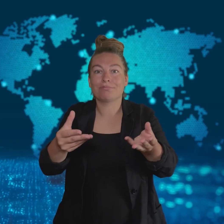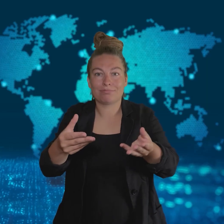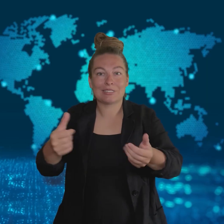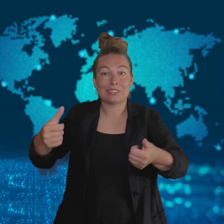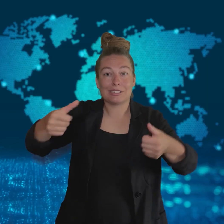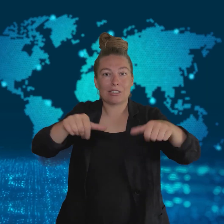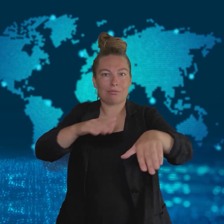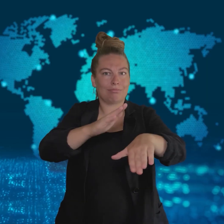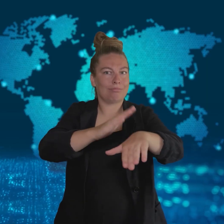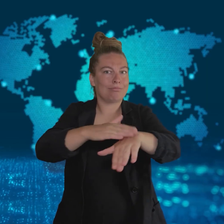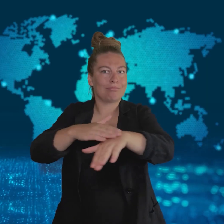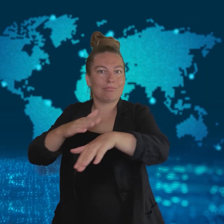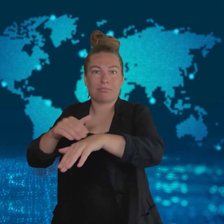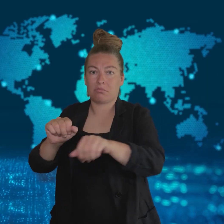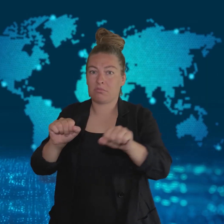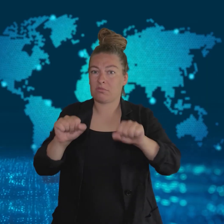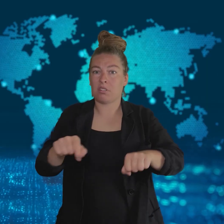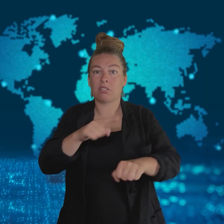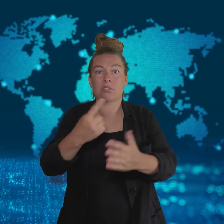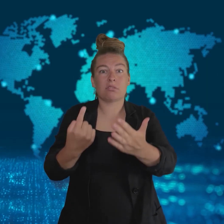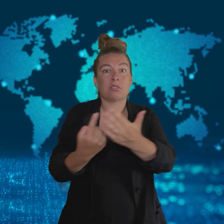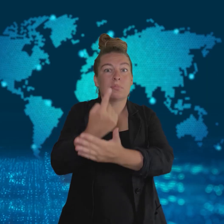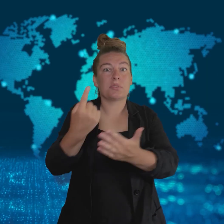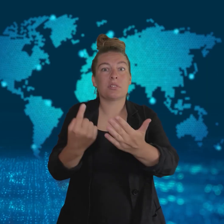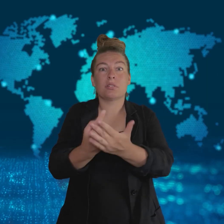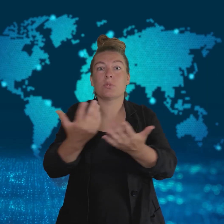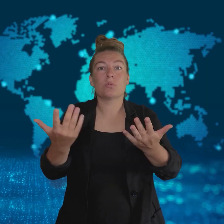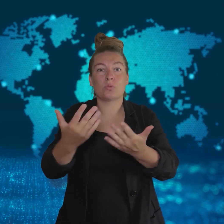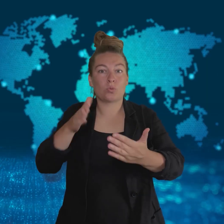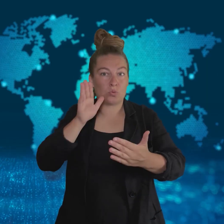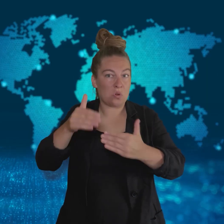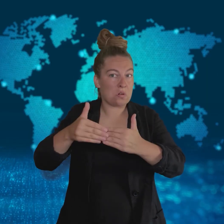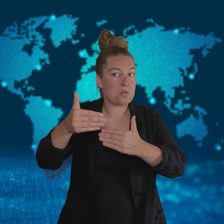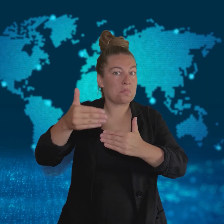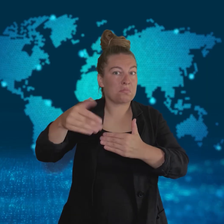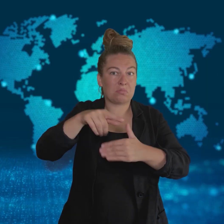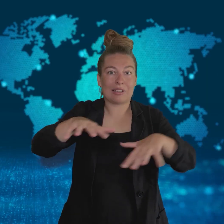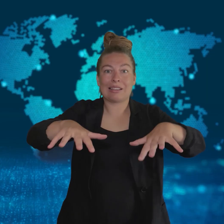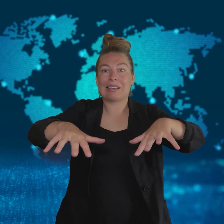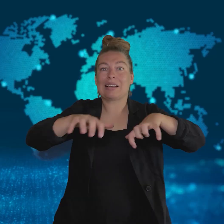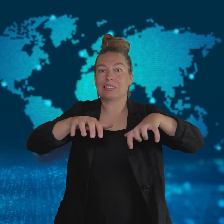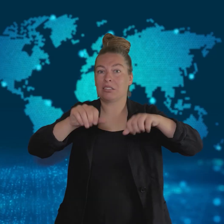As the temperature has warmed, that glue melts.